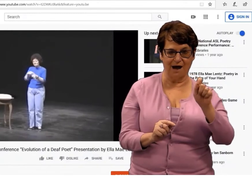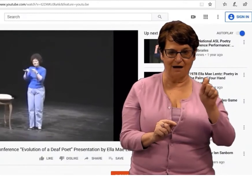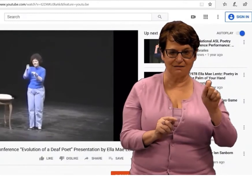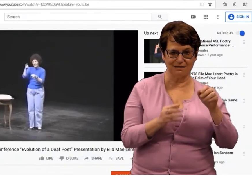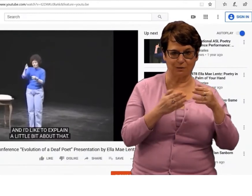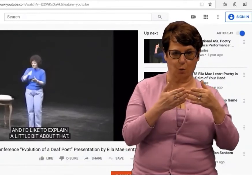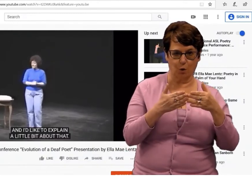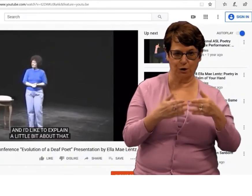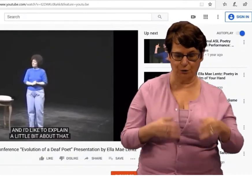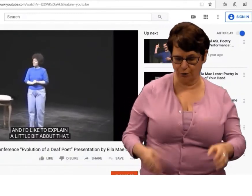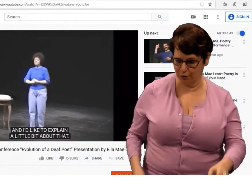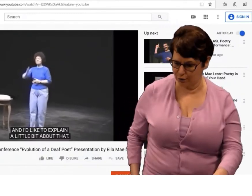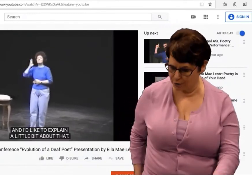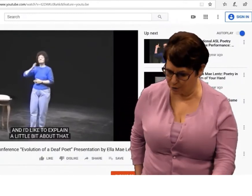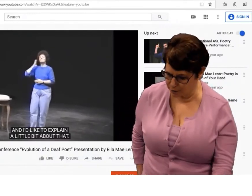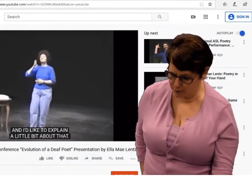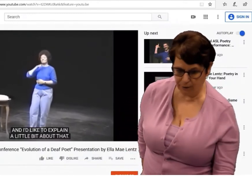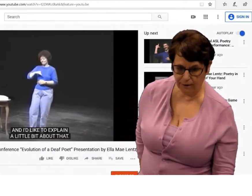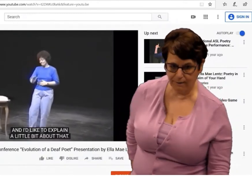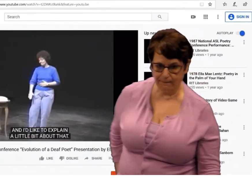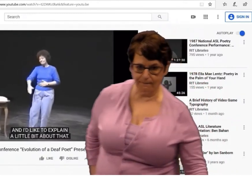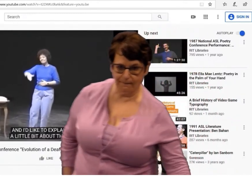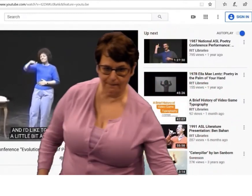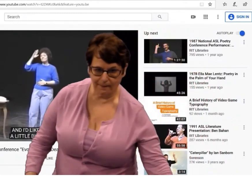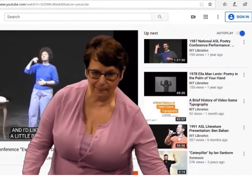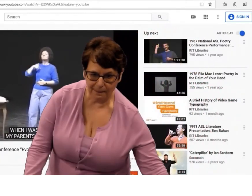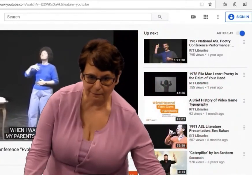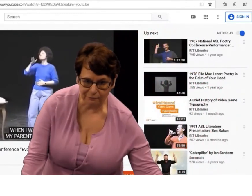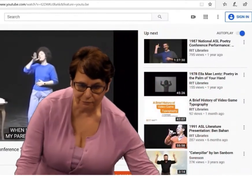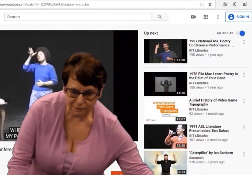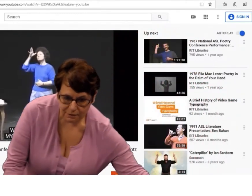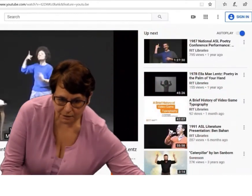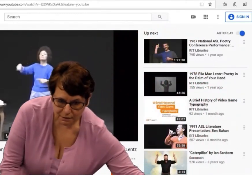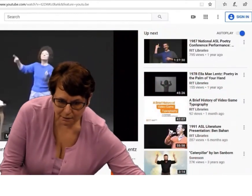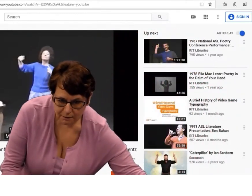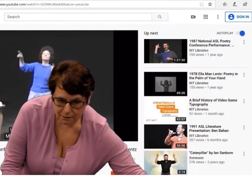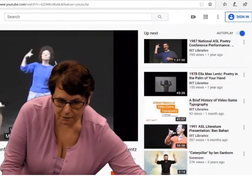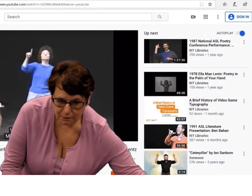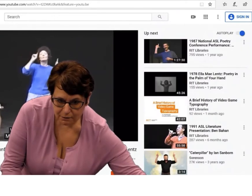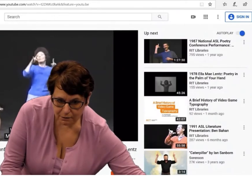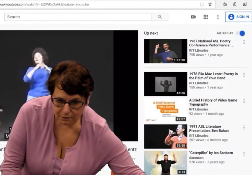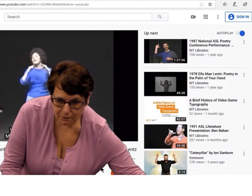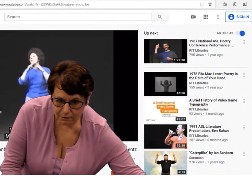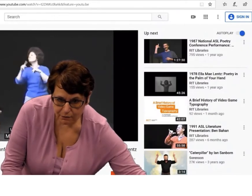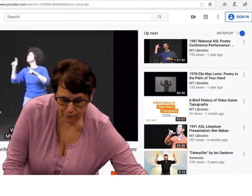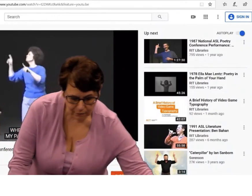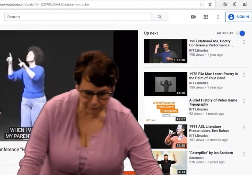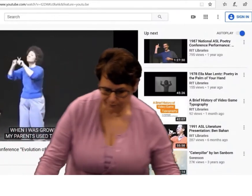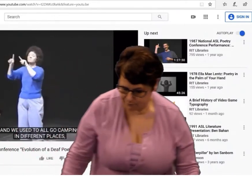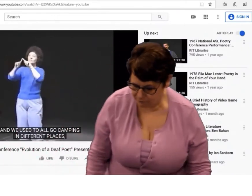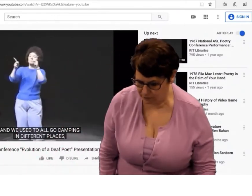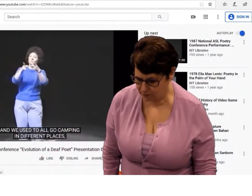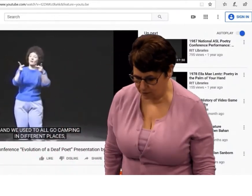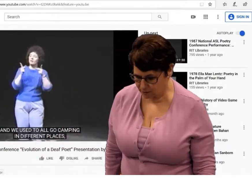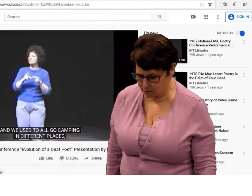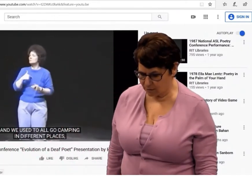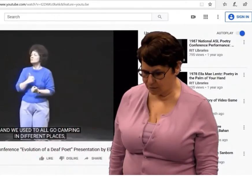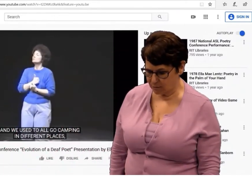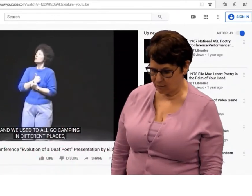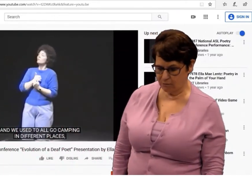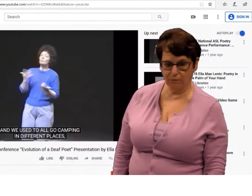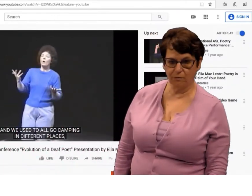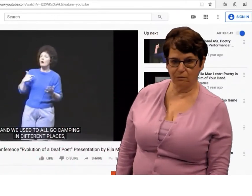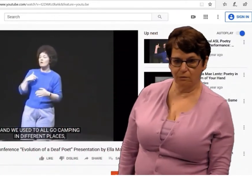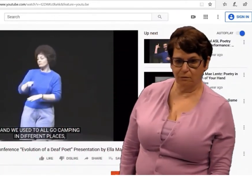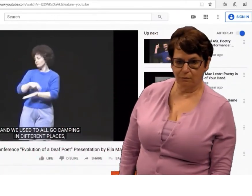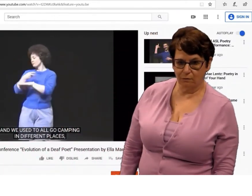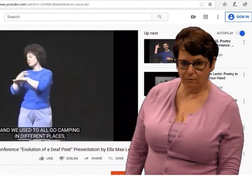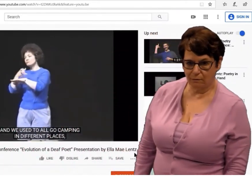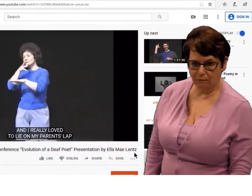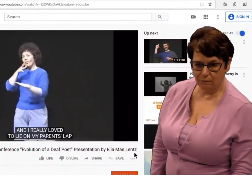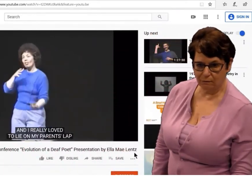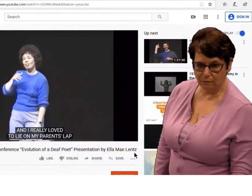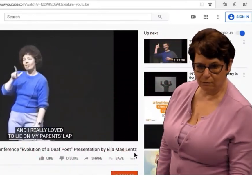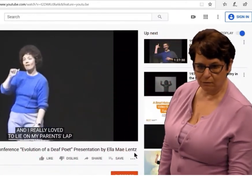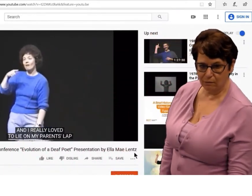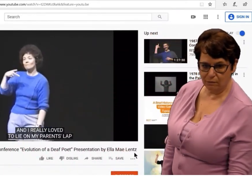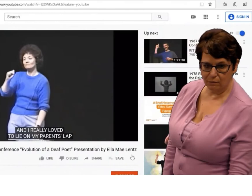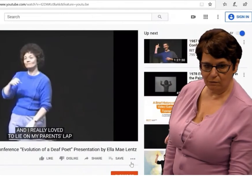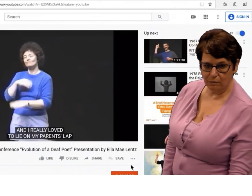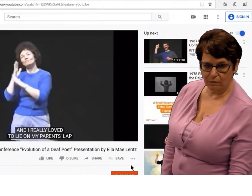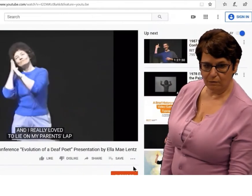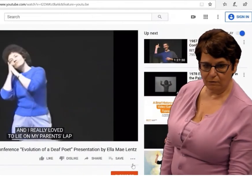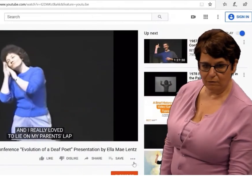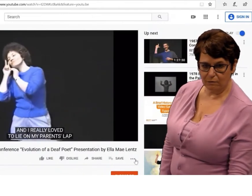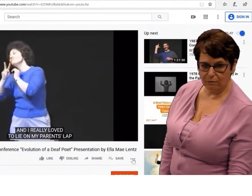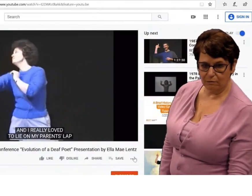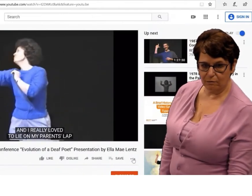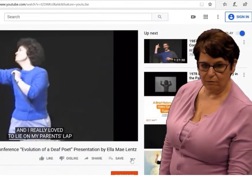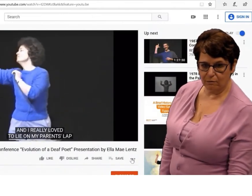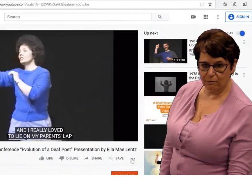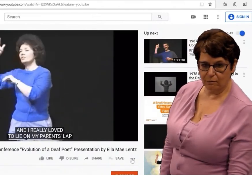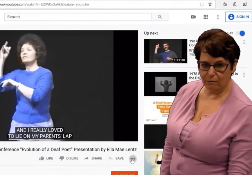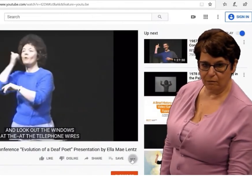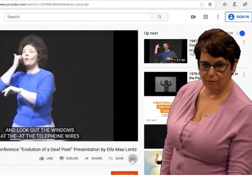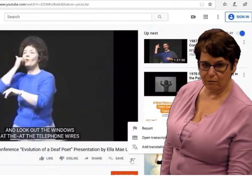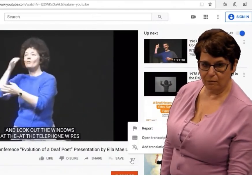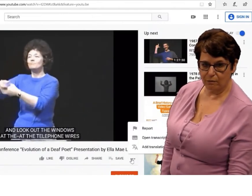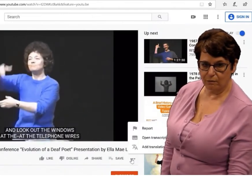click on the three dots in the corner right here, the three